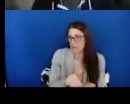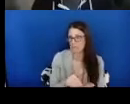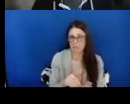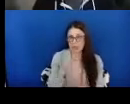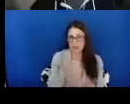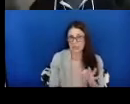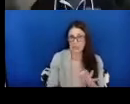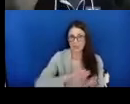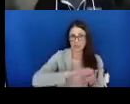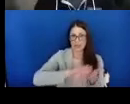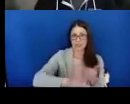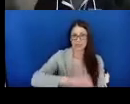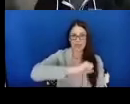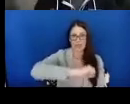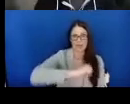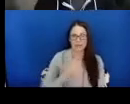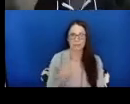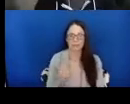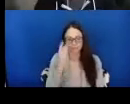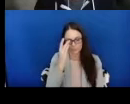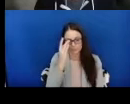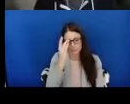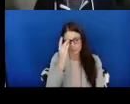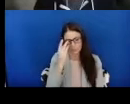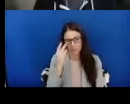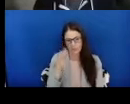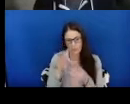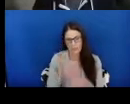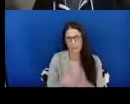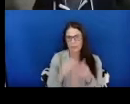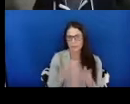16:18:18 But in terms of the general impact for disabled students by public education.